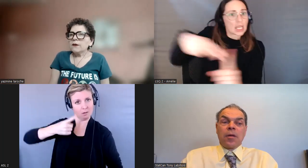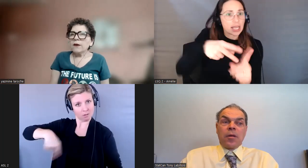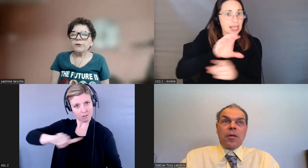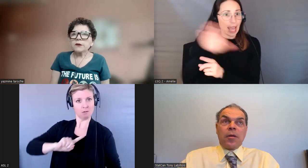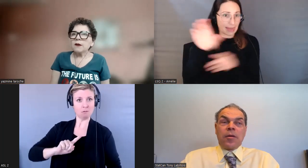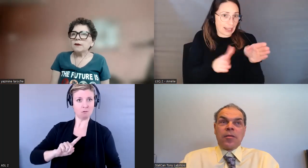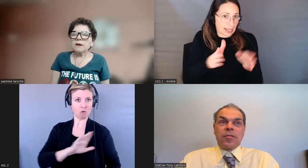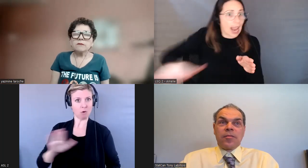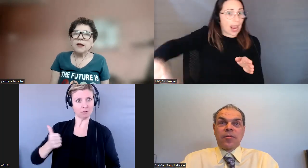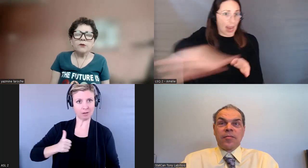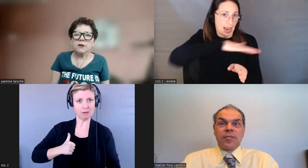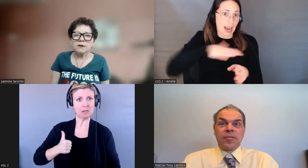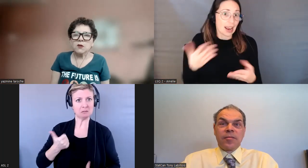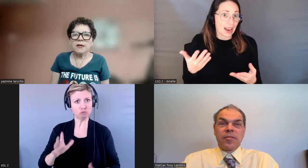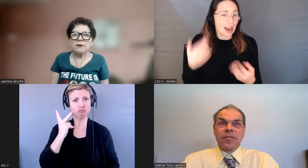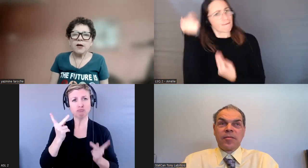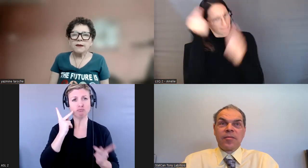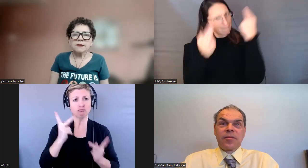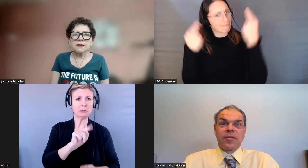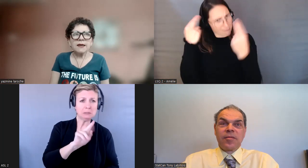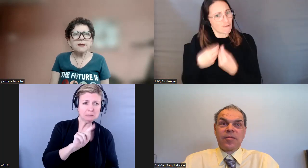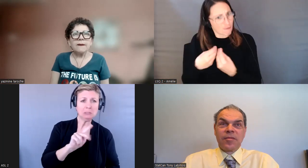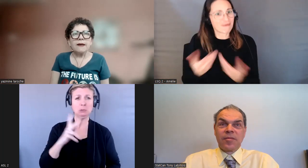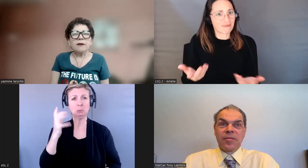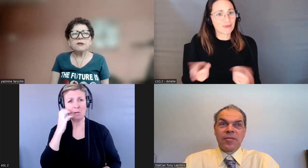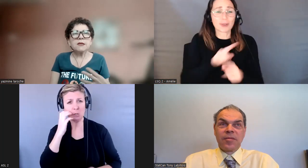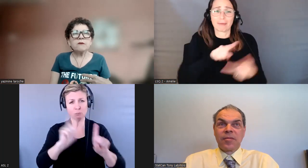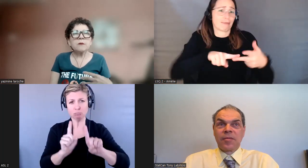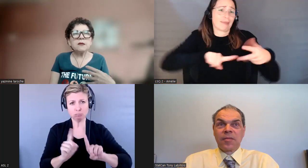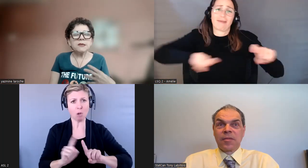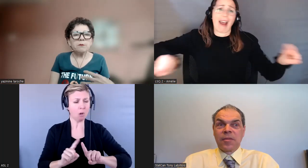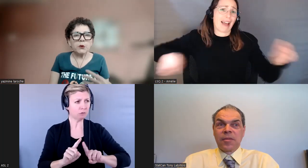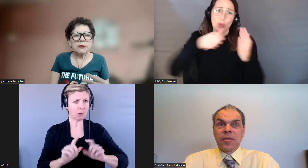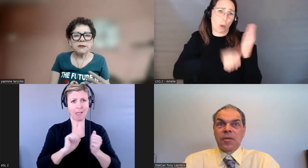you know I've worked on I worked on so many files that have just given me deep personal